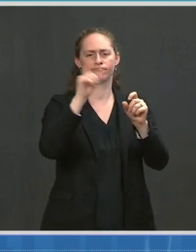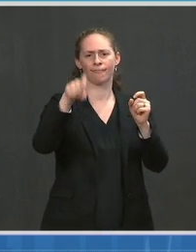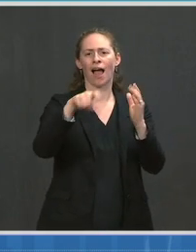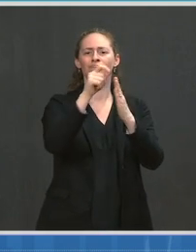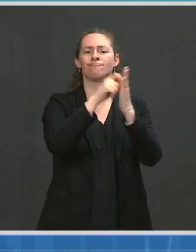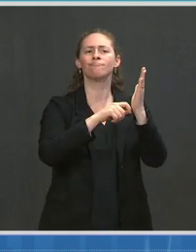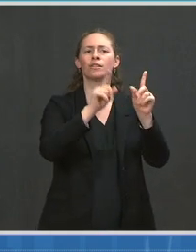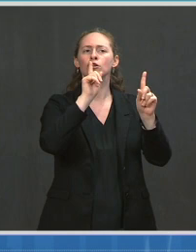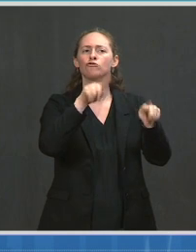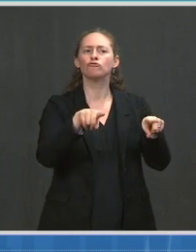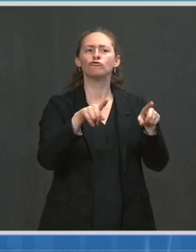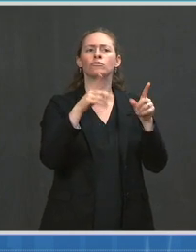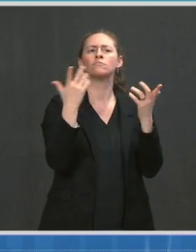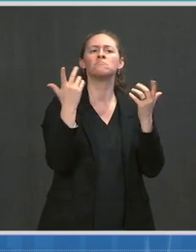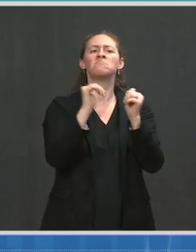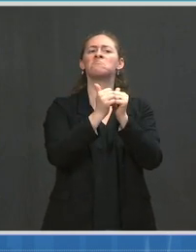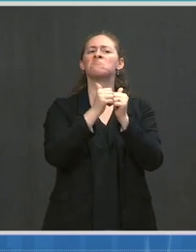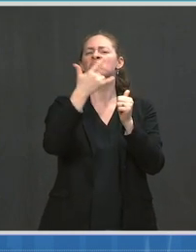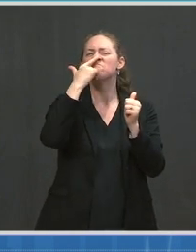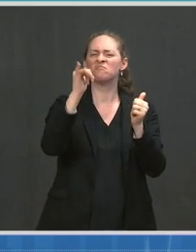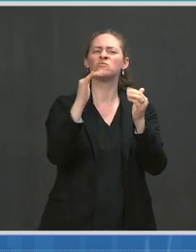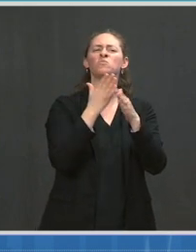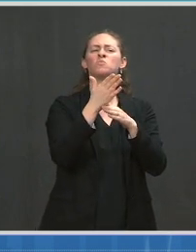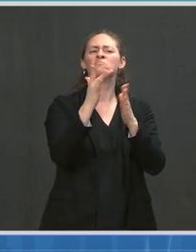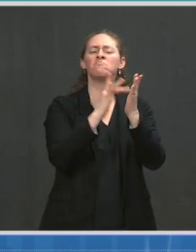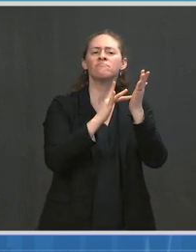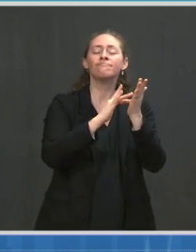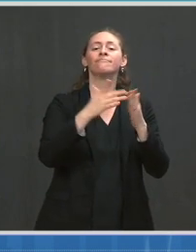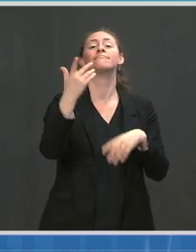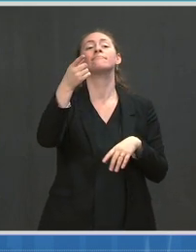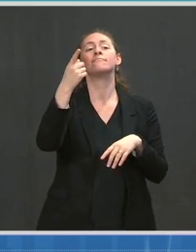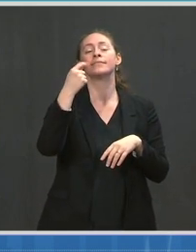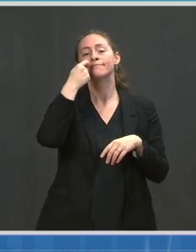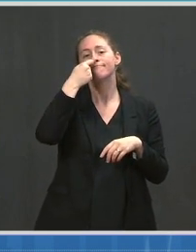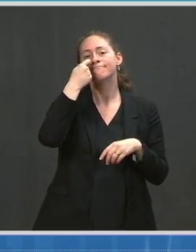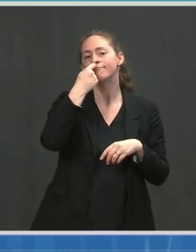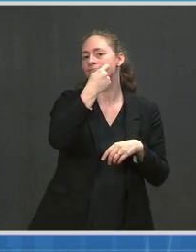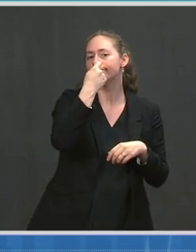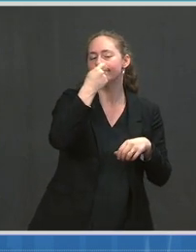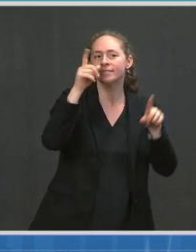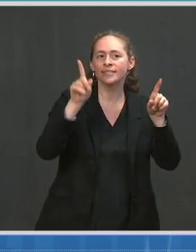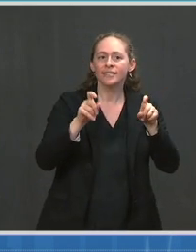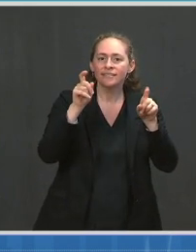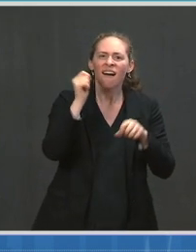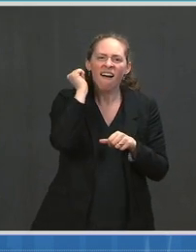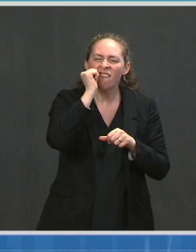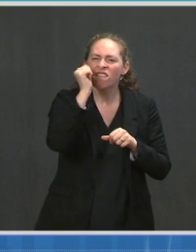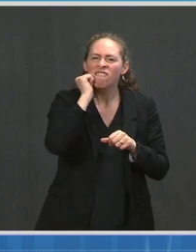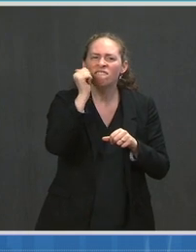They will swab their nose daily for SARS co-infection and provide periodic blood samples.